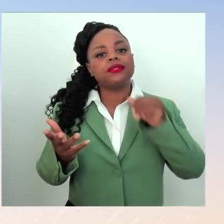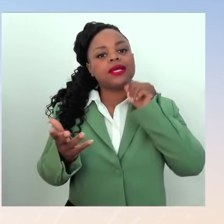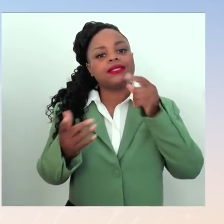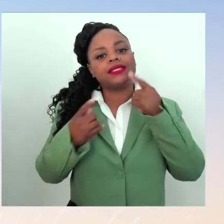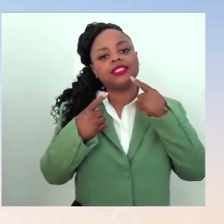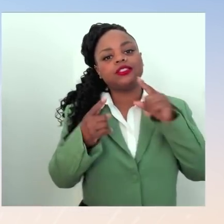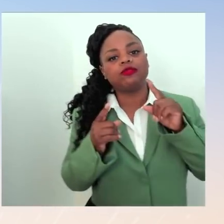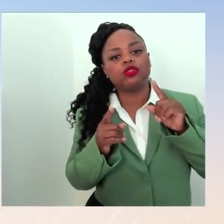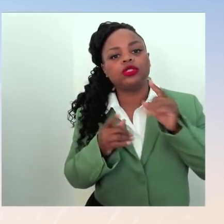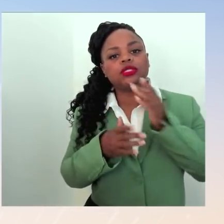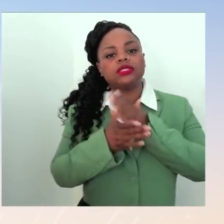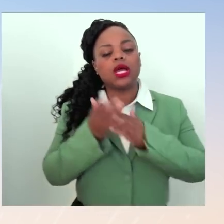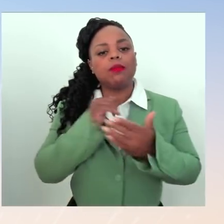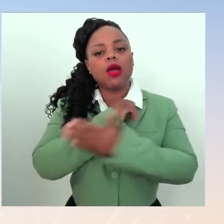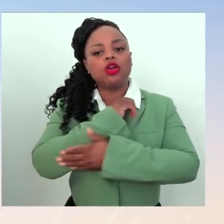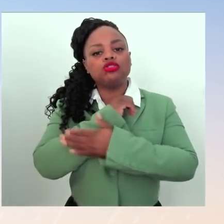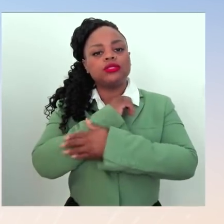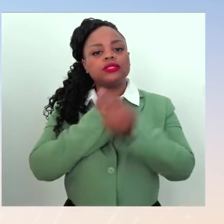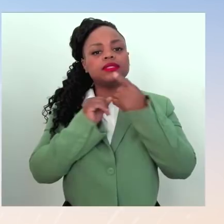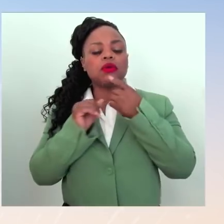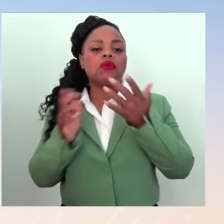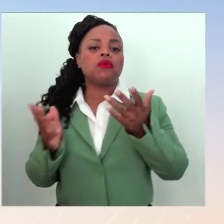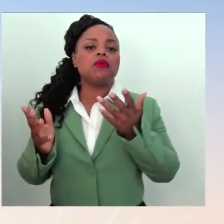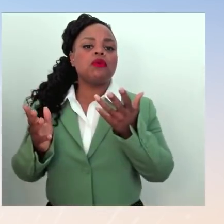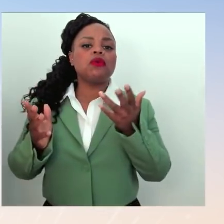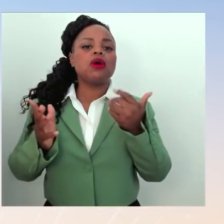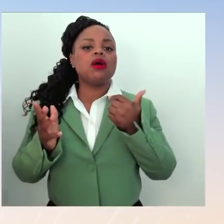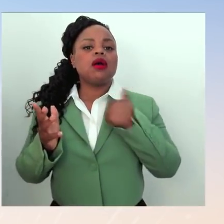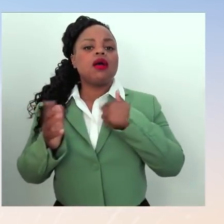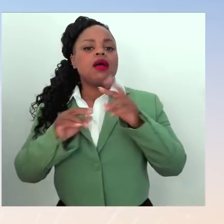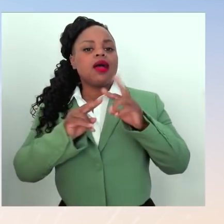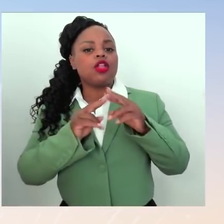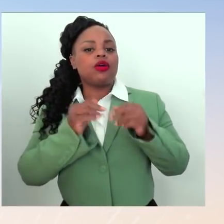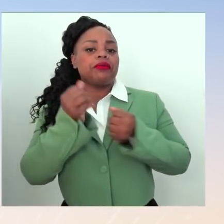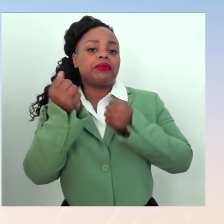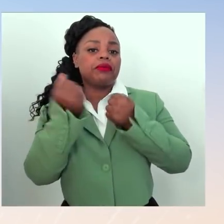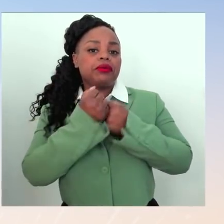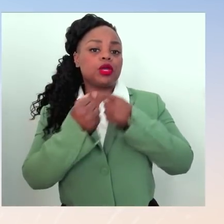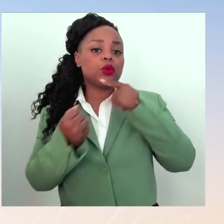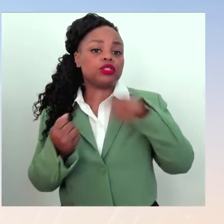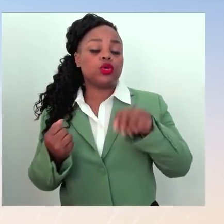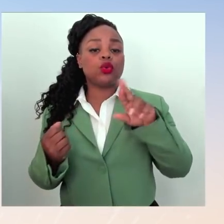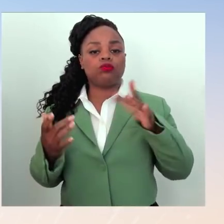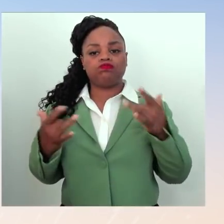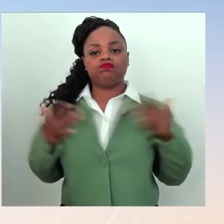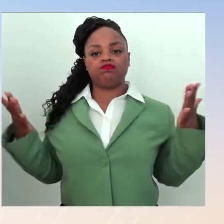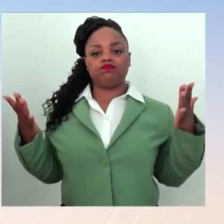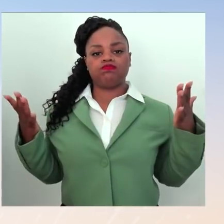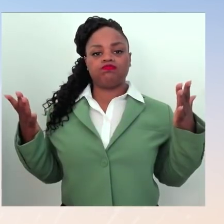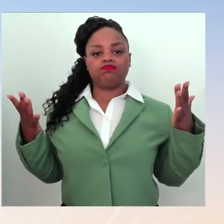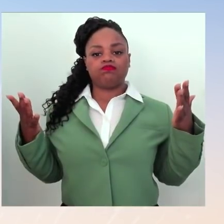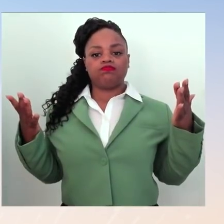But as it relates to oil supply, what we're trying to do is engage with energy producers